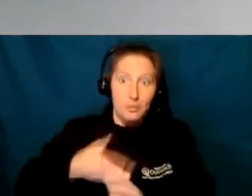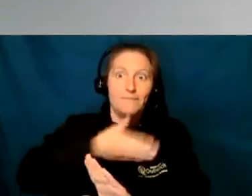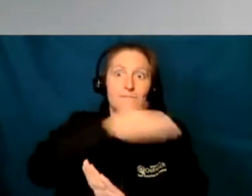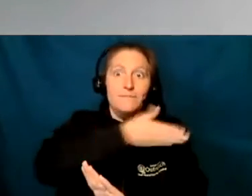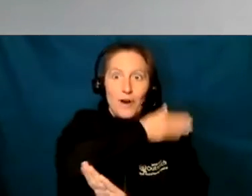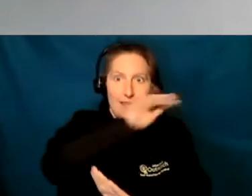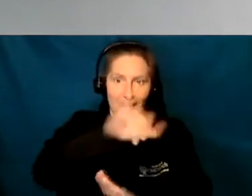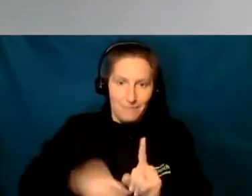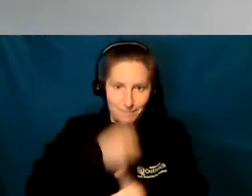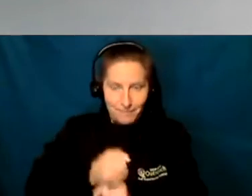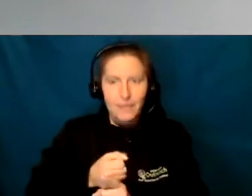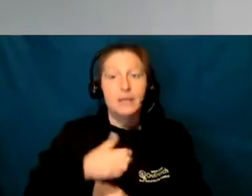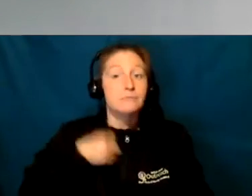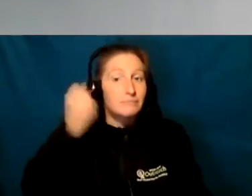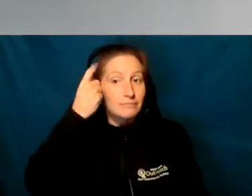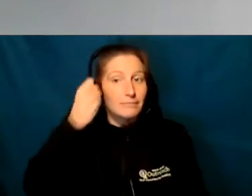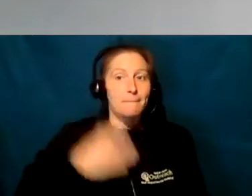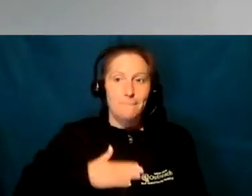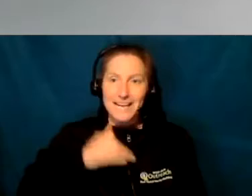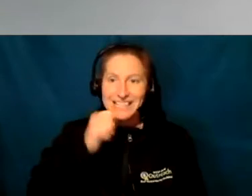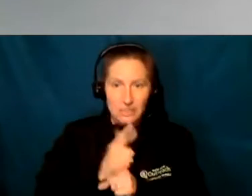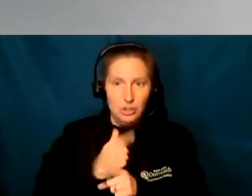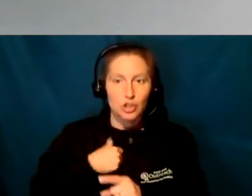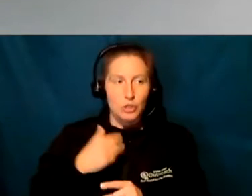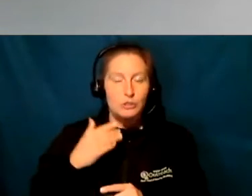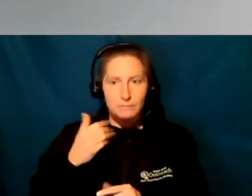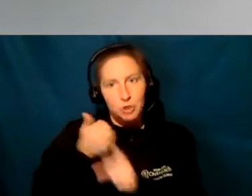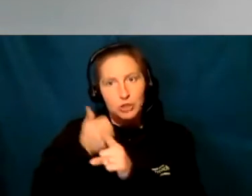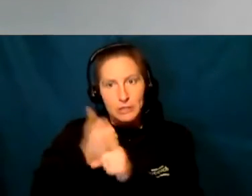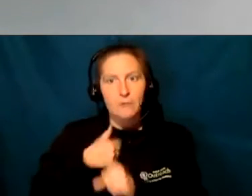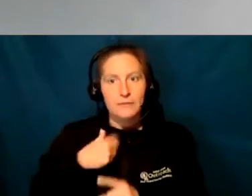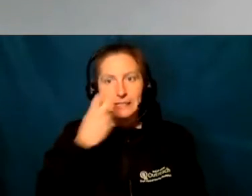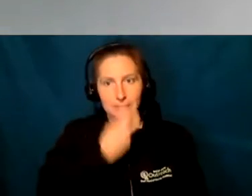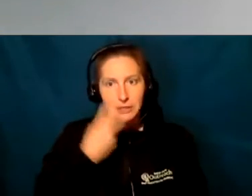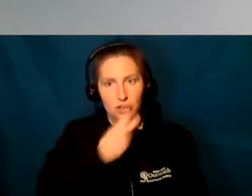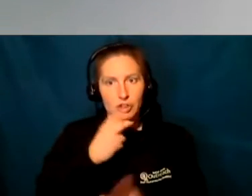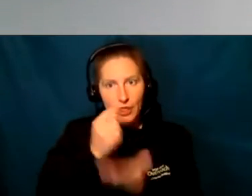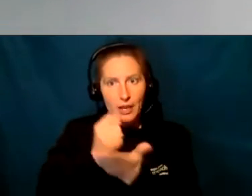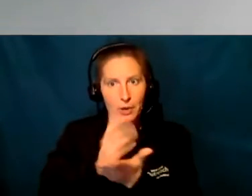had speech services, and my mom said I would just be there and stare in awe. So